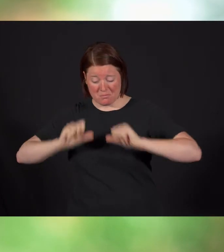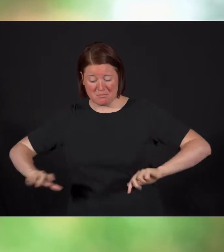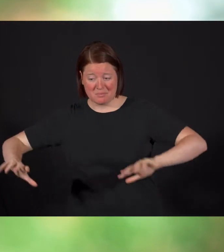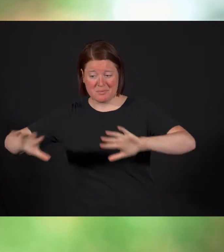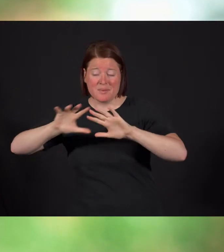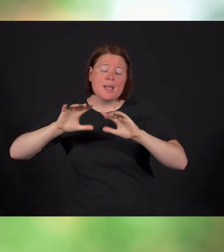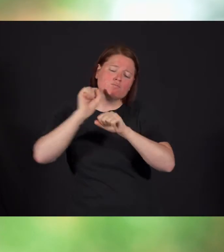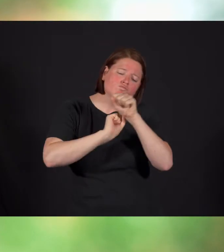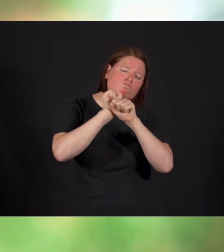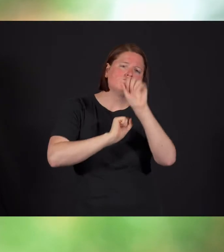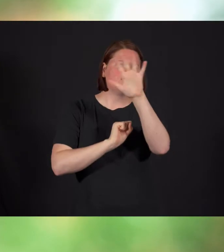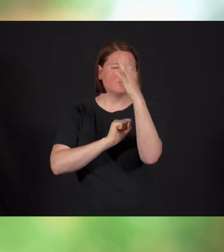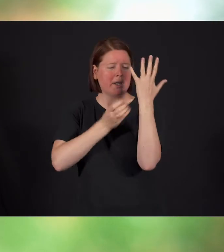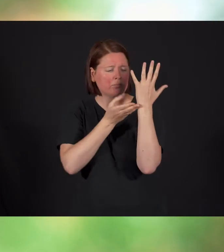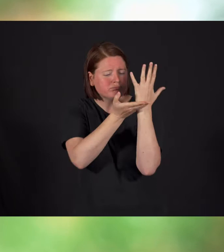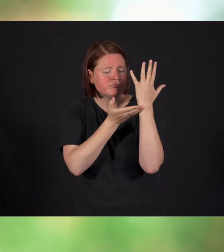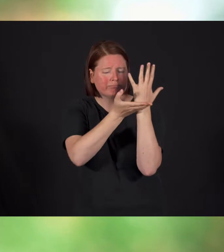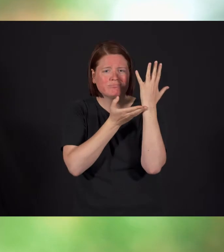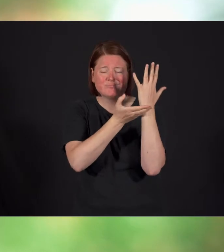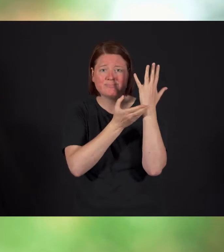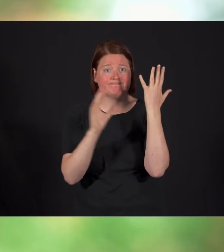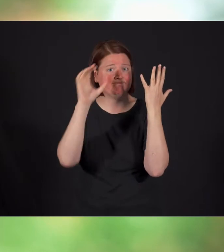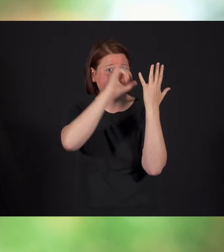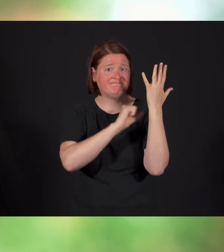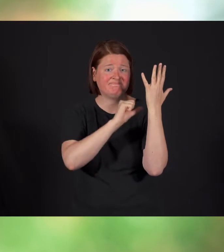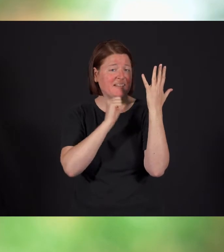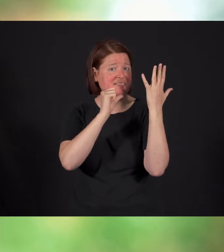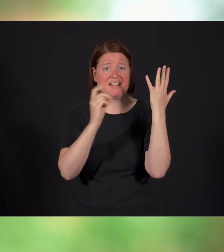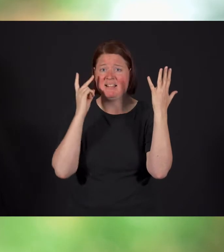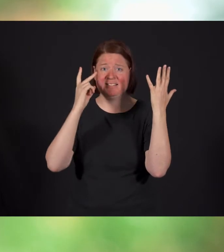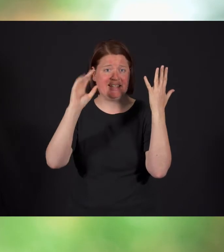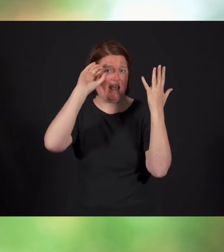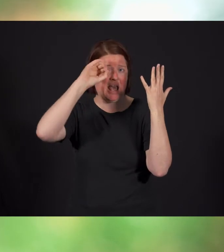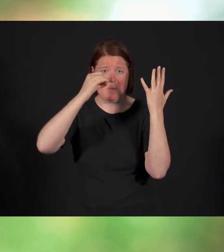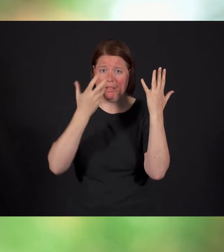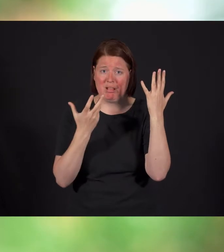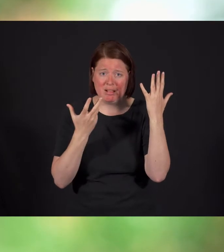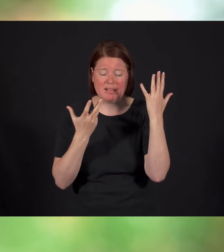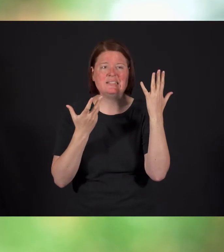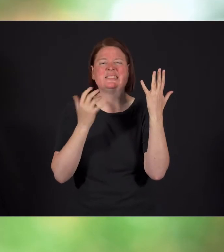because of the amazing camouflage that he has. And so that gentleman accidentally nicked Doctor Who with his chainsaw